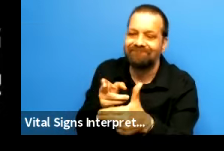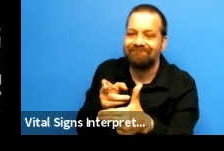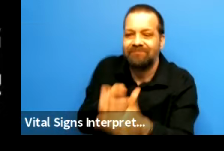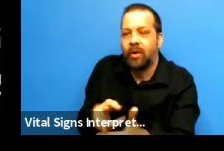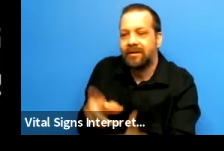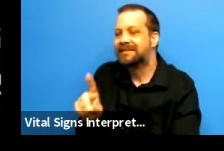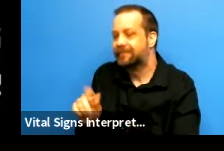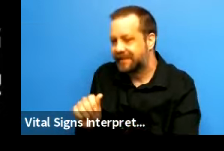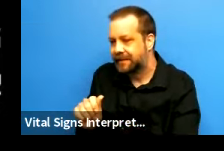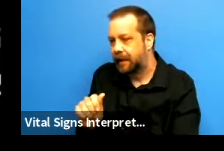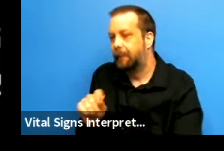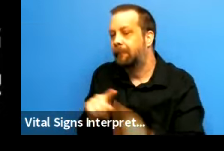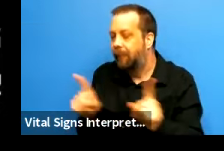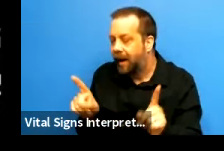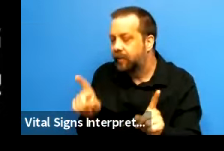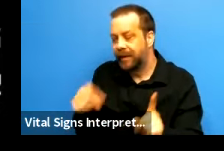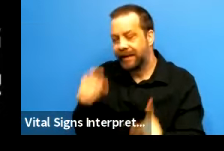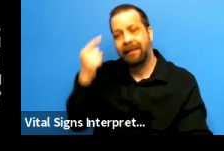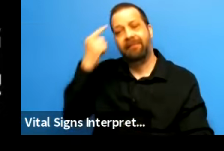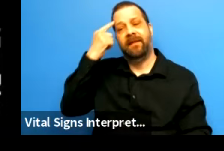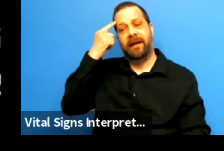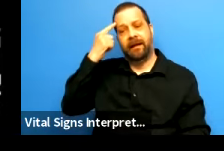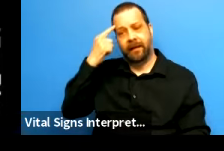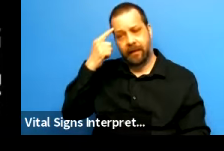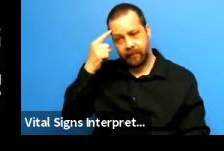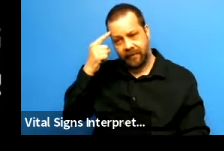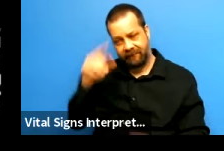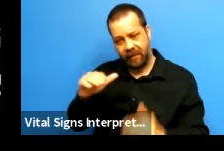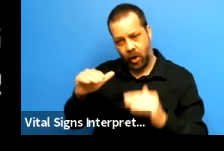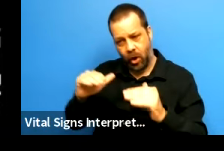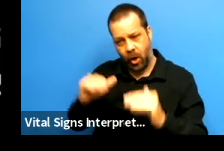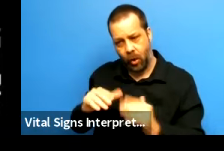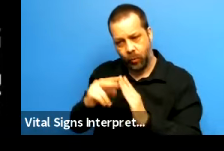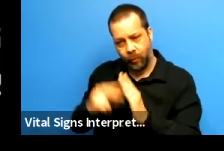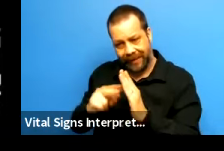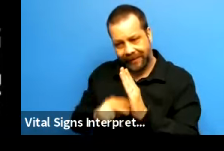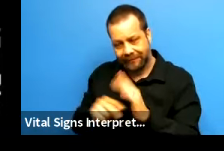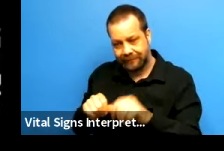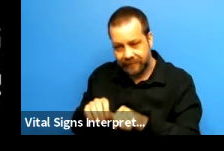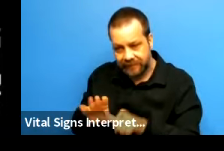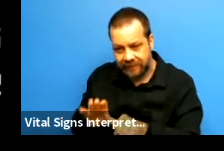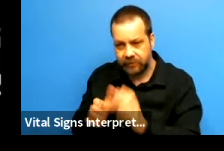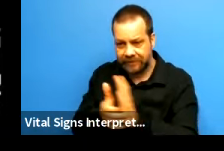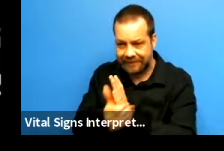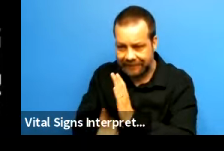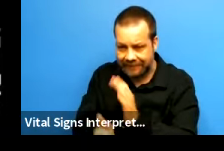something that needs to be looked at because we want to make sure that what we're saying makes sense.